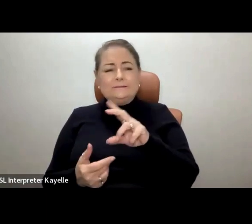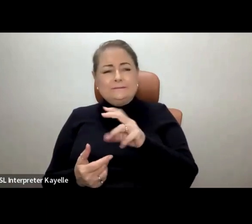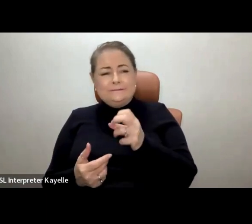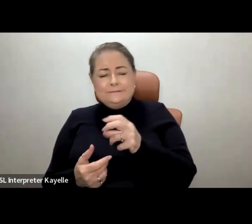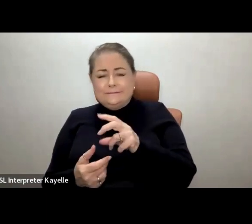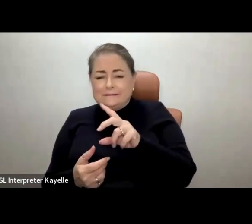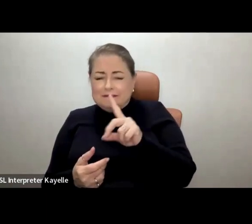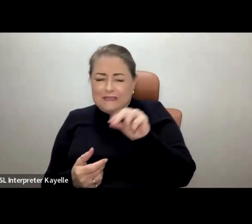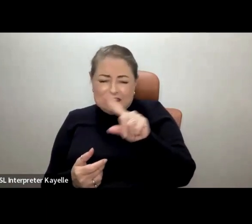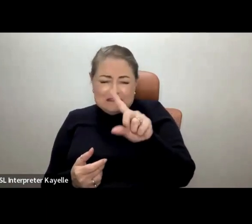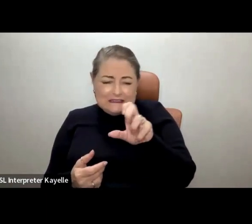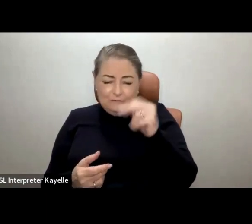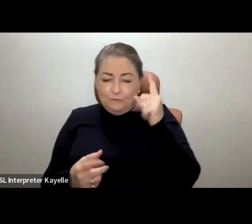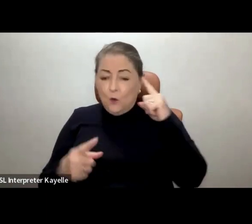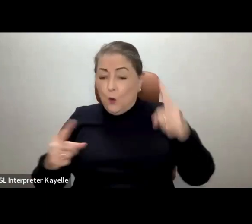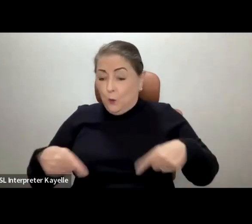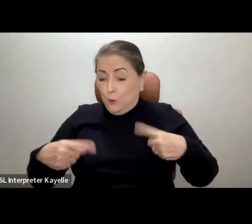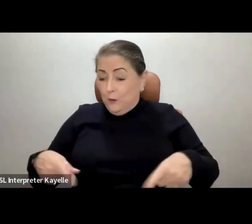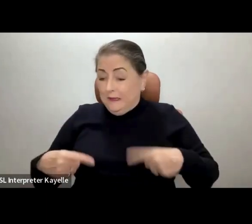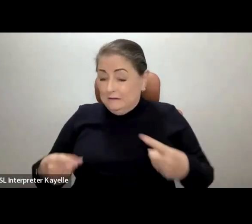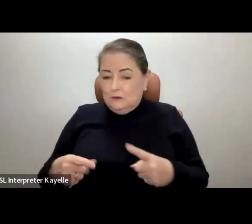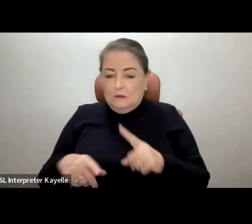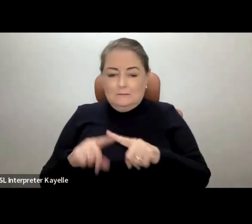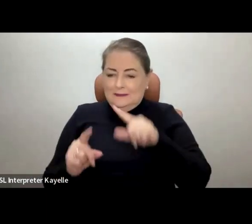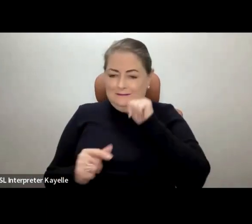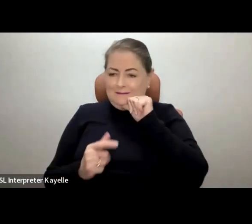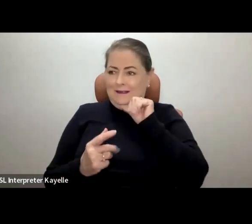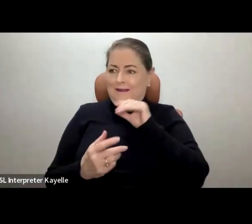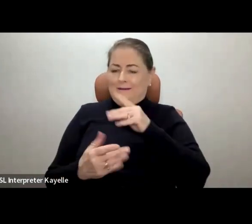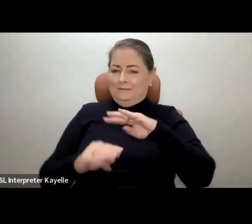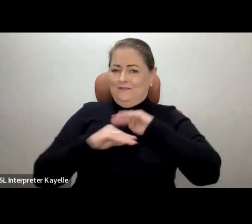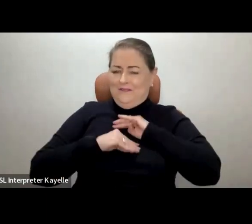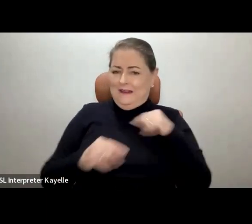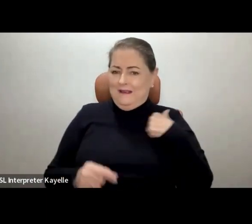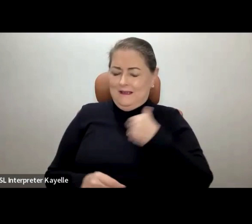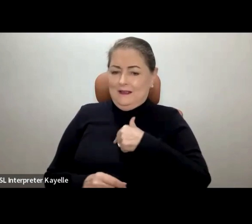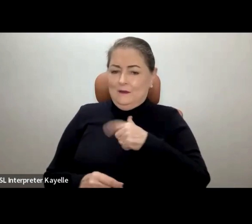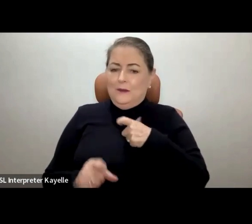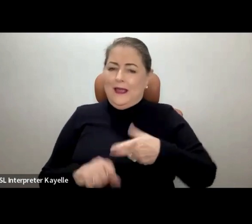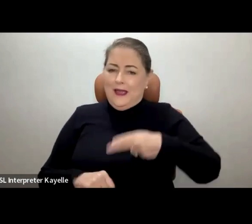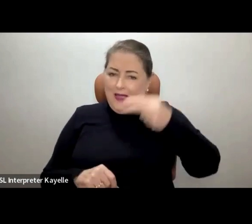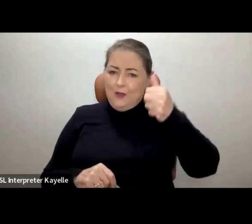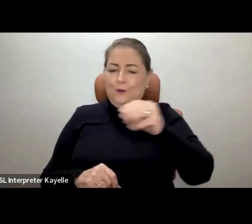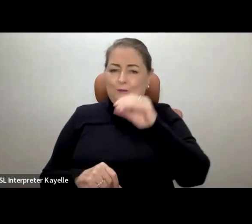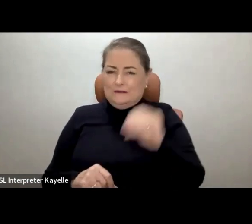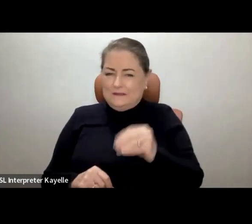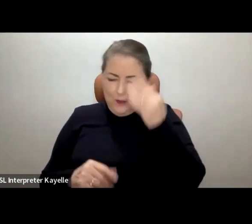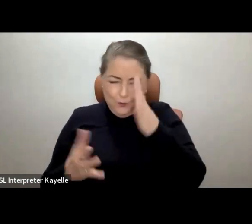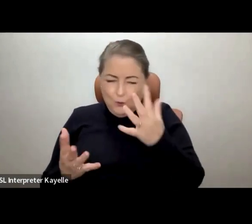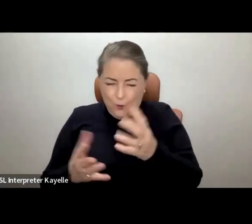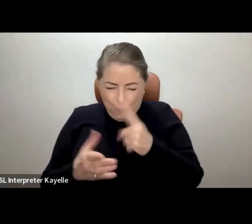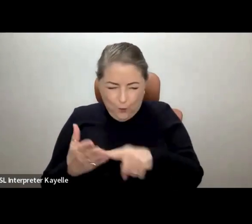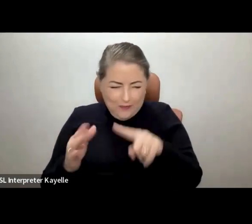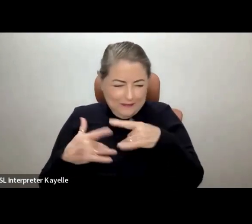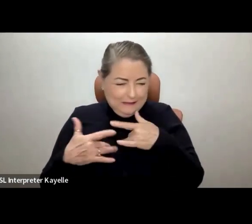wheelchair seating. But that doesn't fit for us, we need a higher percentage than that. And, and in general, having that